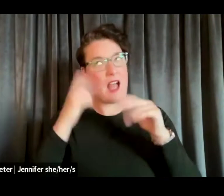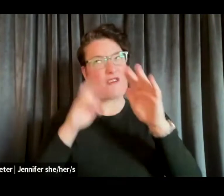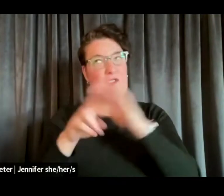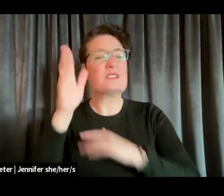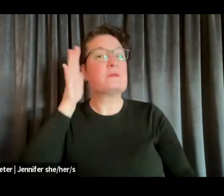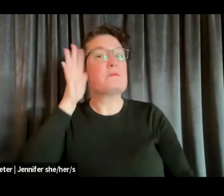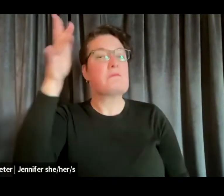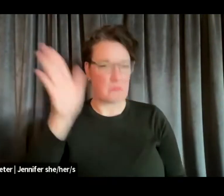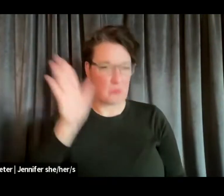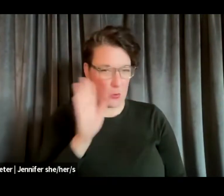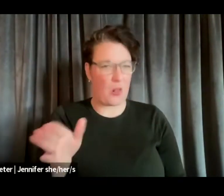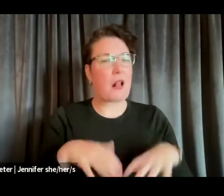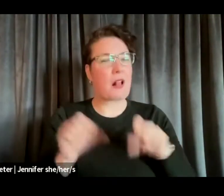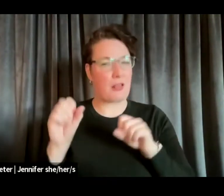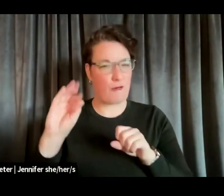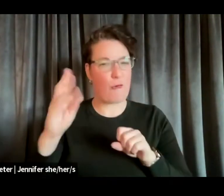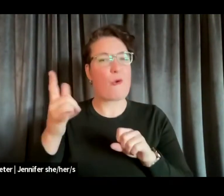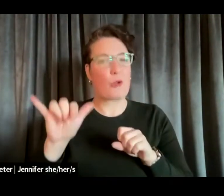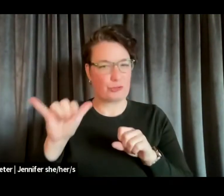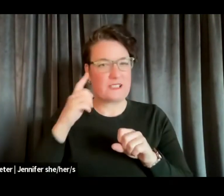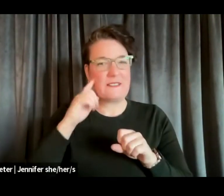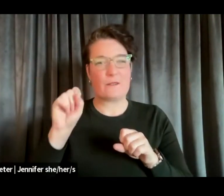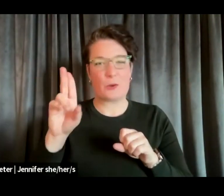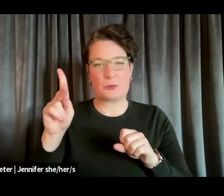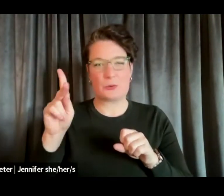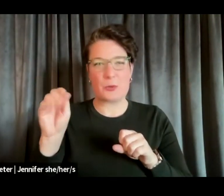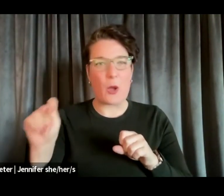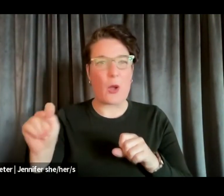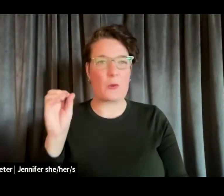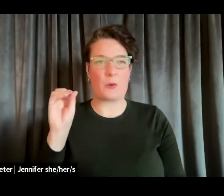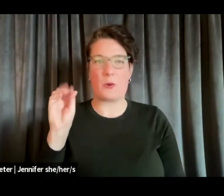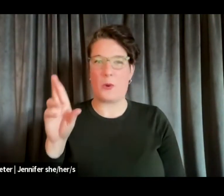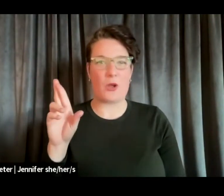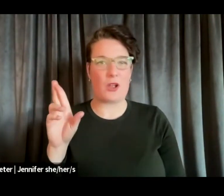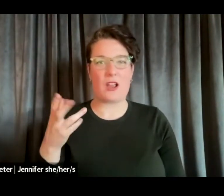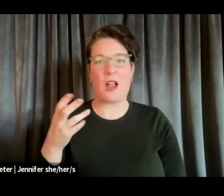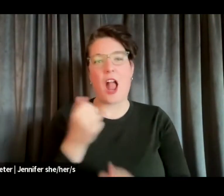dome at some point or at least cuddle puddles or something of the like, um, yes.